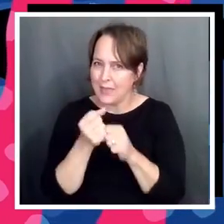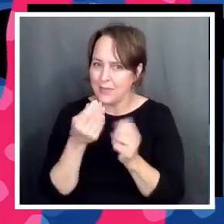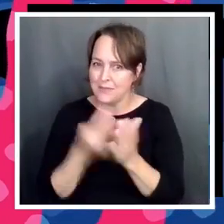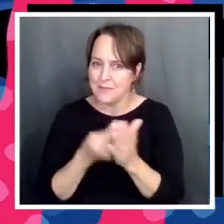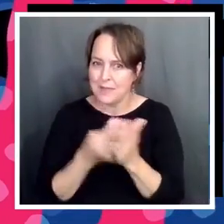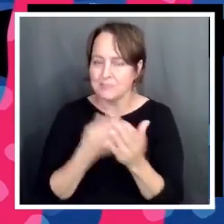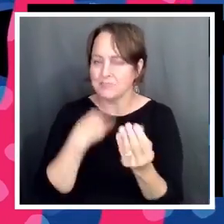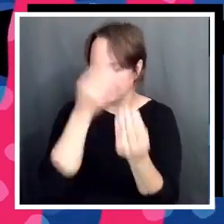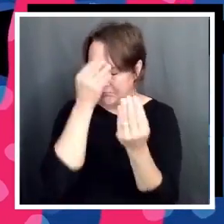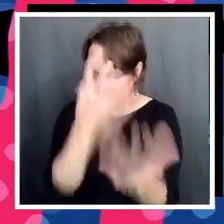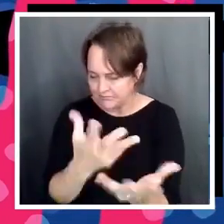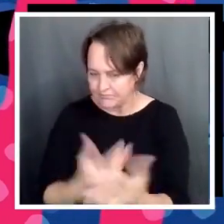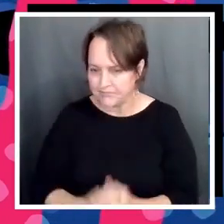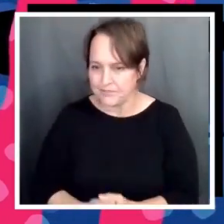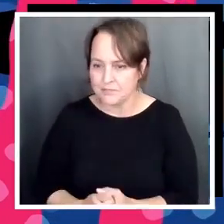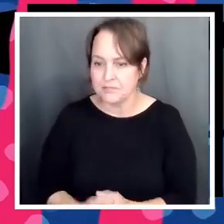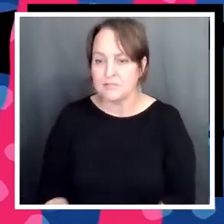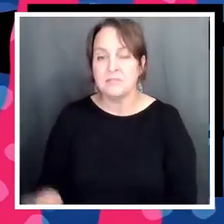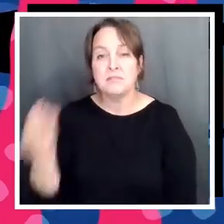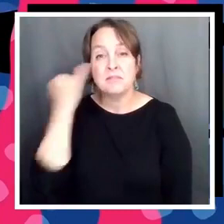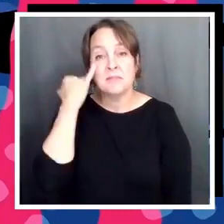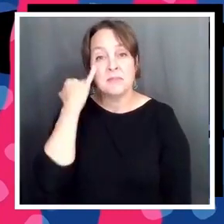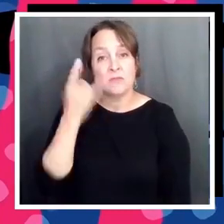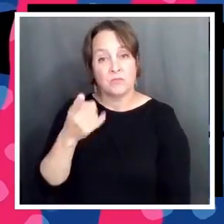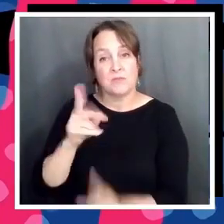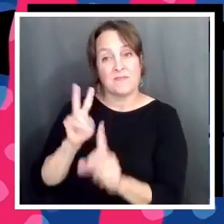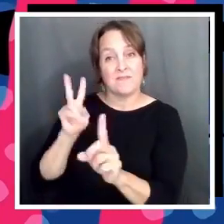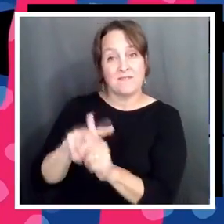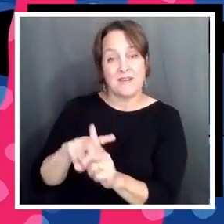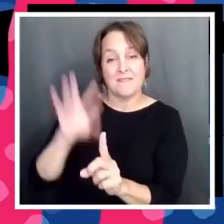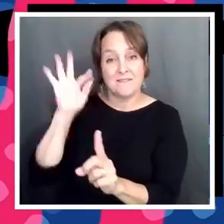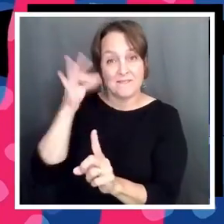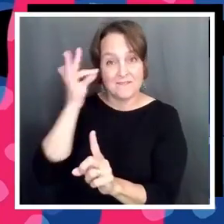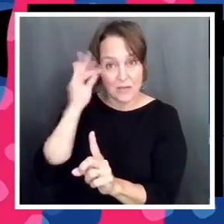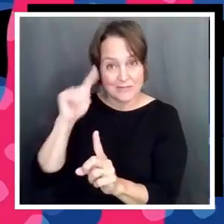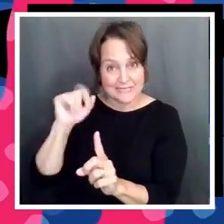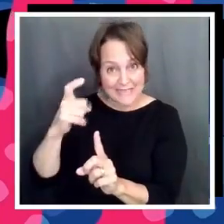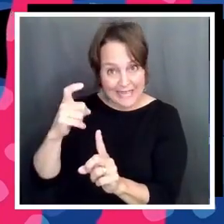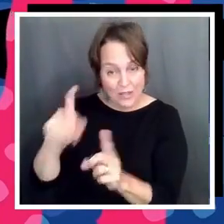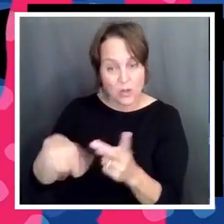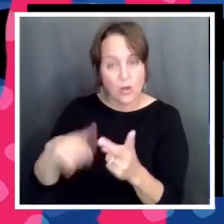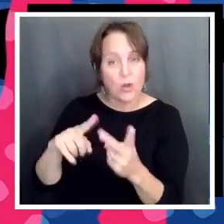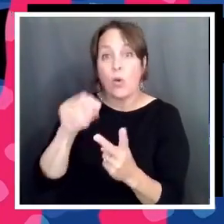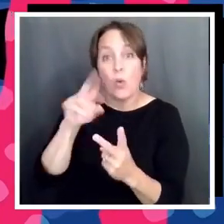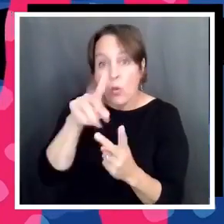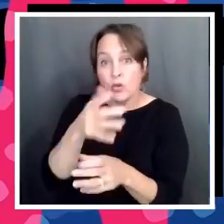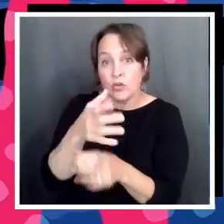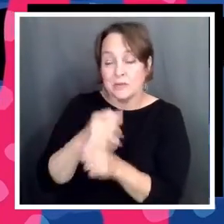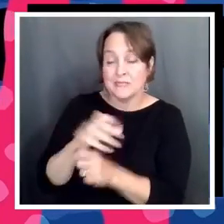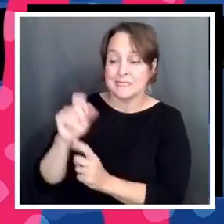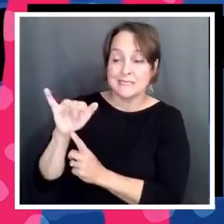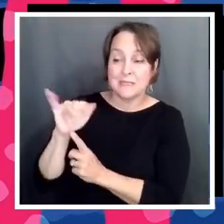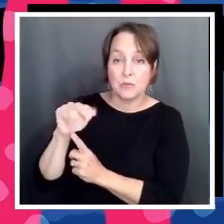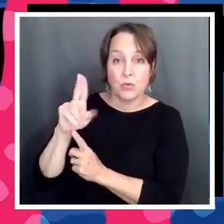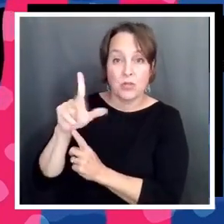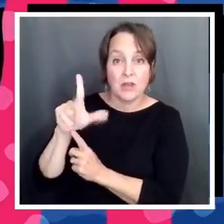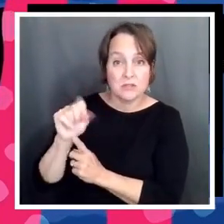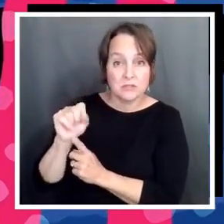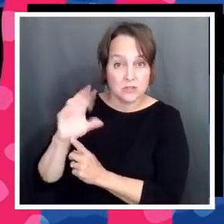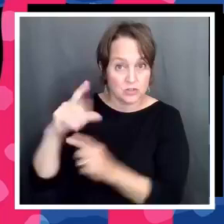A GAME CHANGER. I WANT TO TAKE A MINUTE TO MAKE SURE EVERYONE KNOWS HOW TO GET